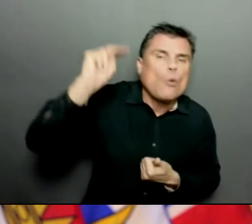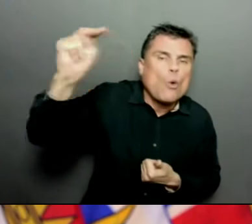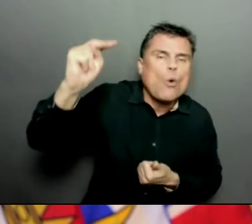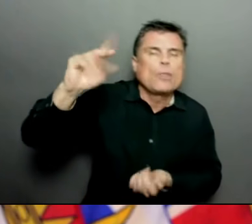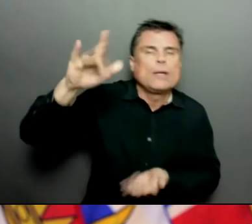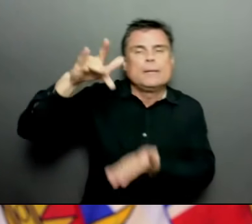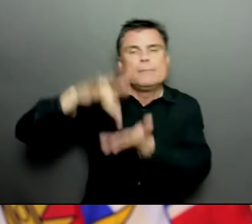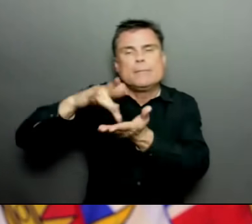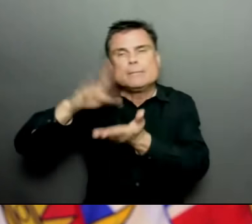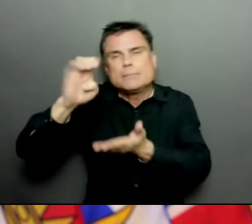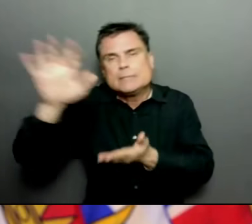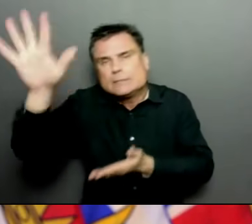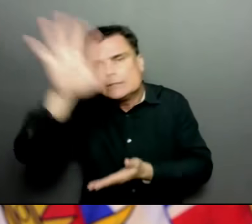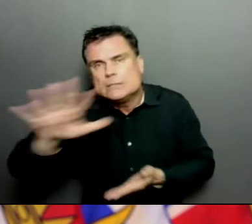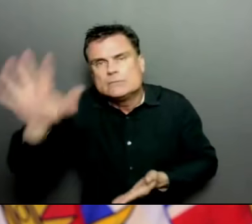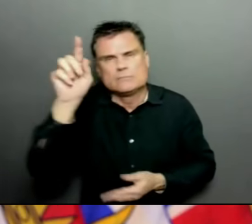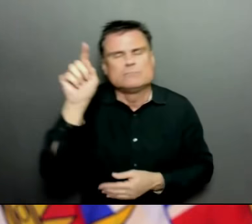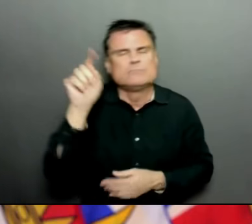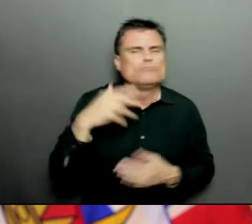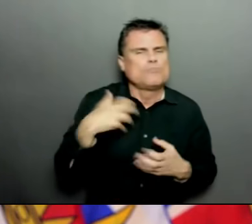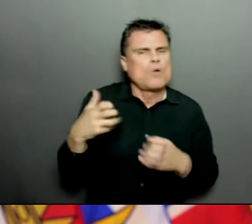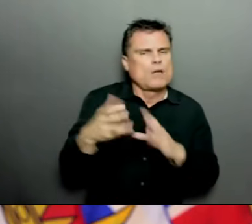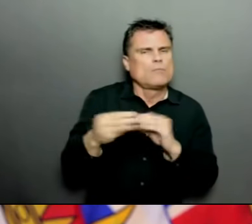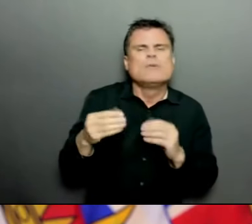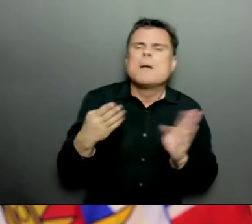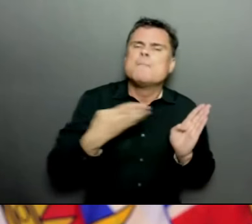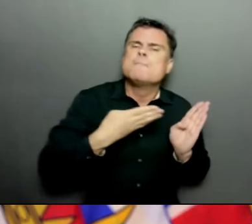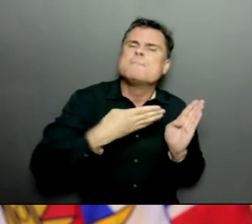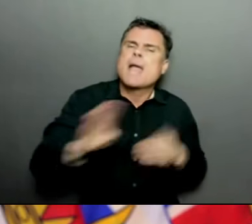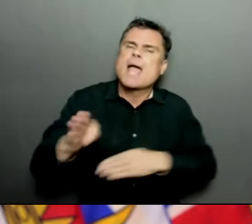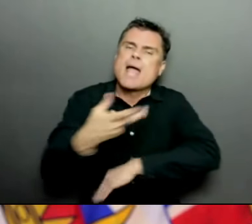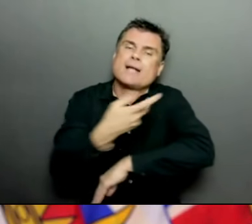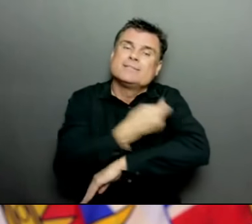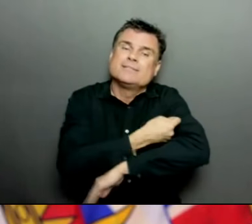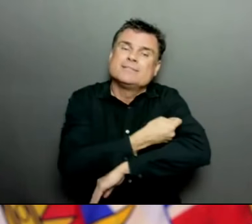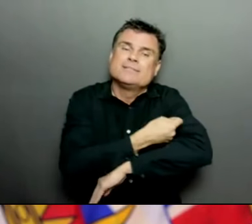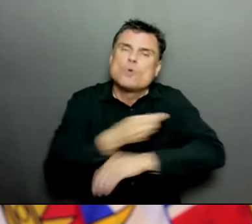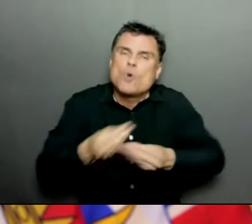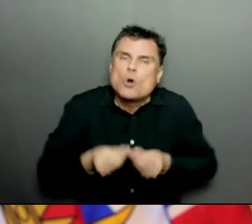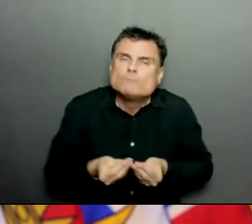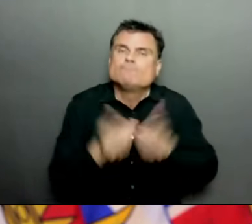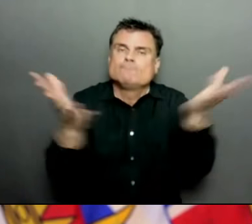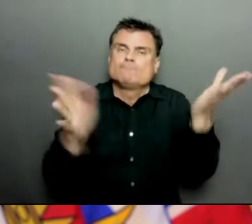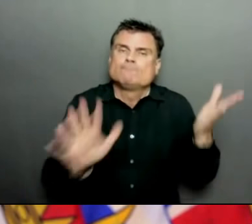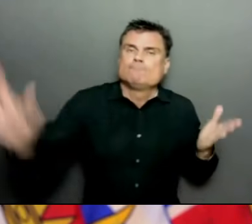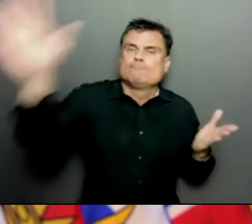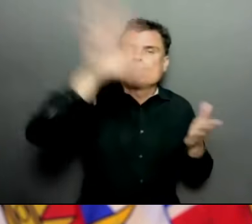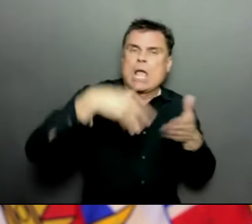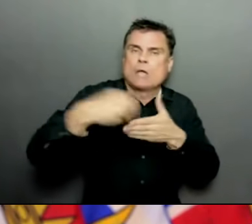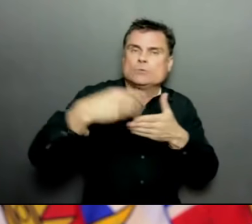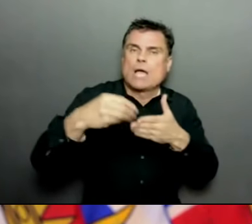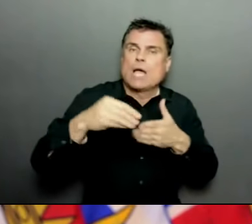were certainly we have seen a surge in cases over the last little while. Absolutely. Our strategy is similar